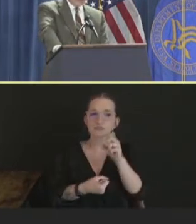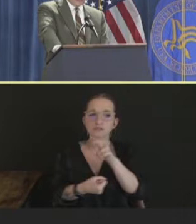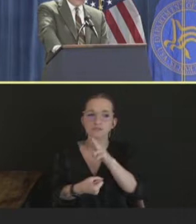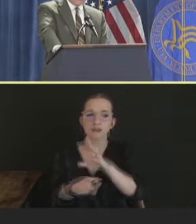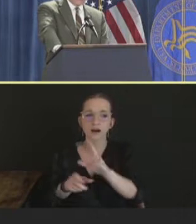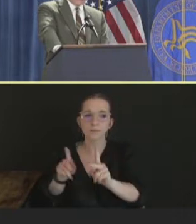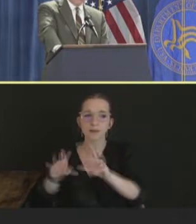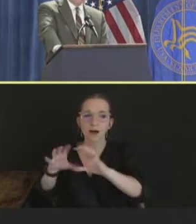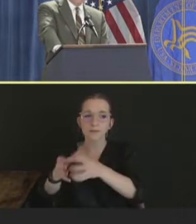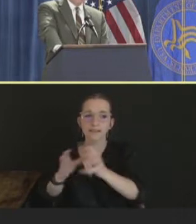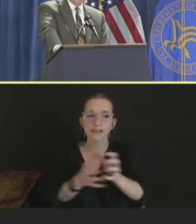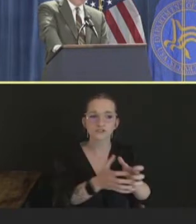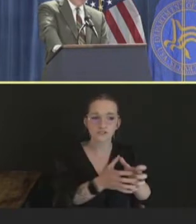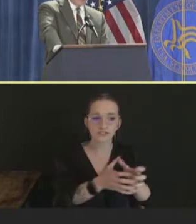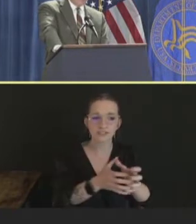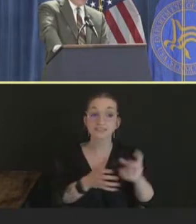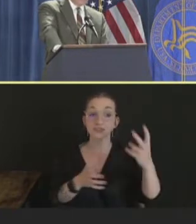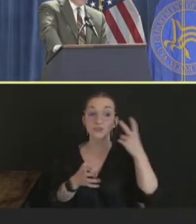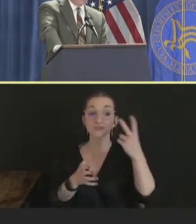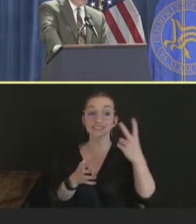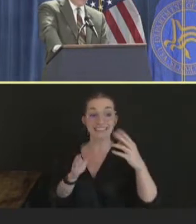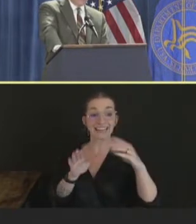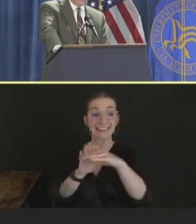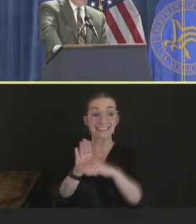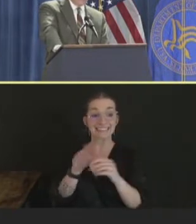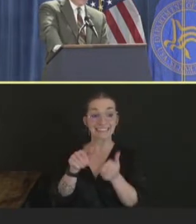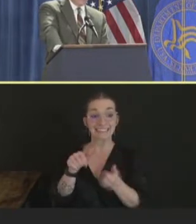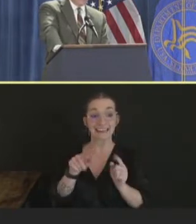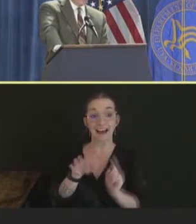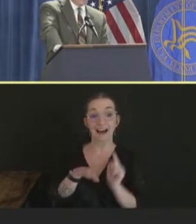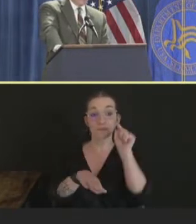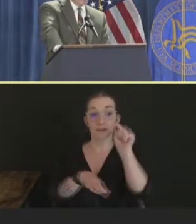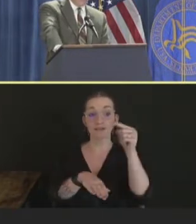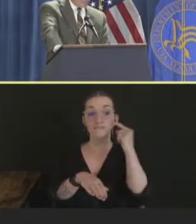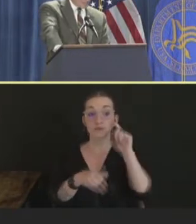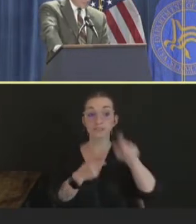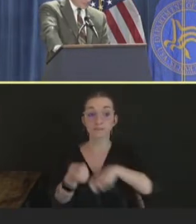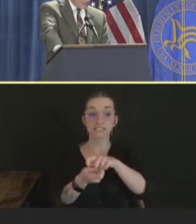And you see here it's listed above for specific ACIP-recommended vaccines.